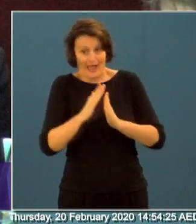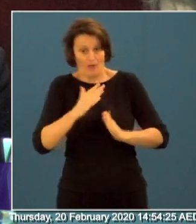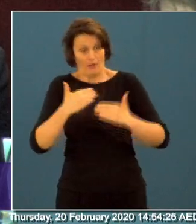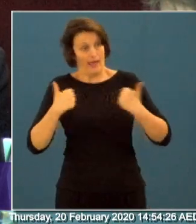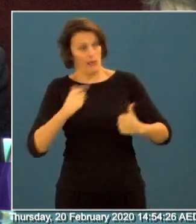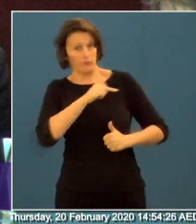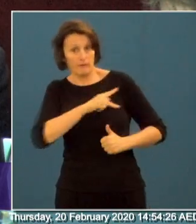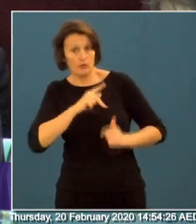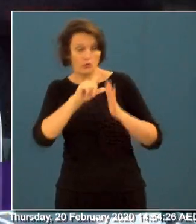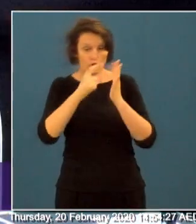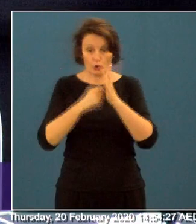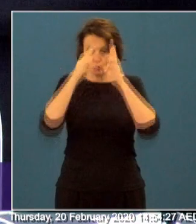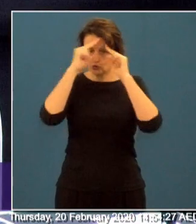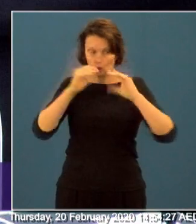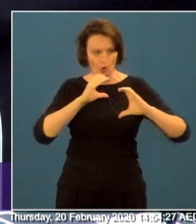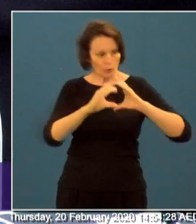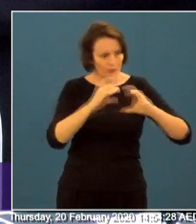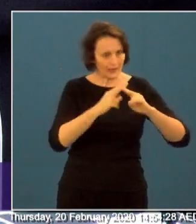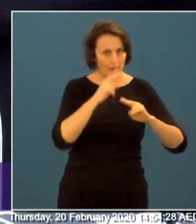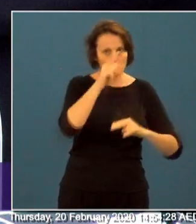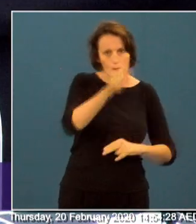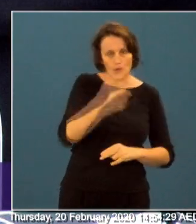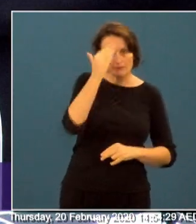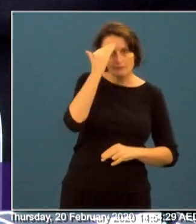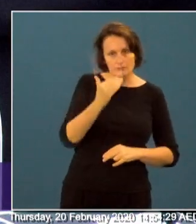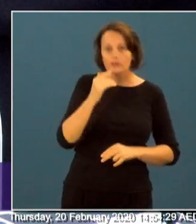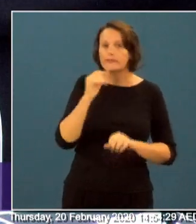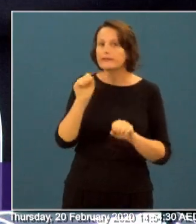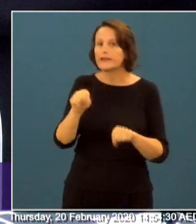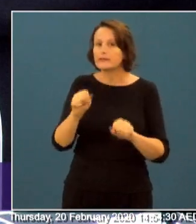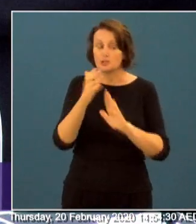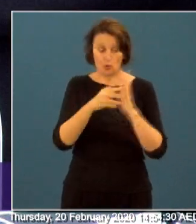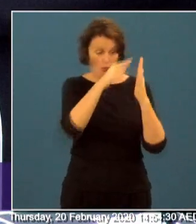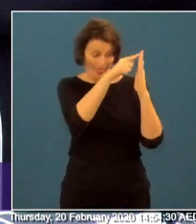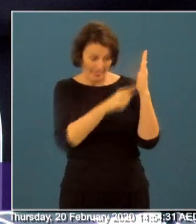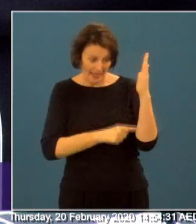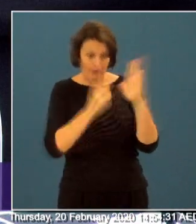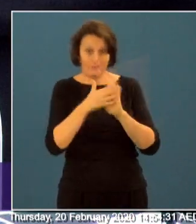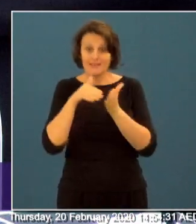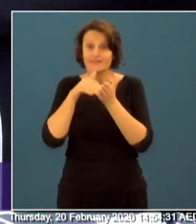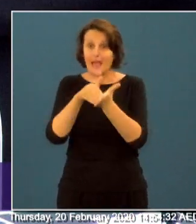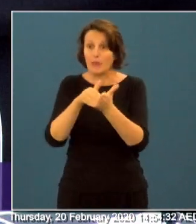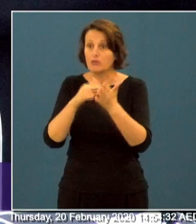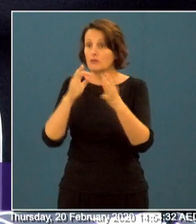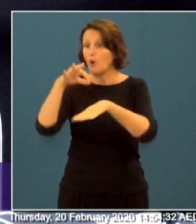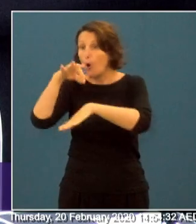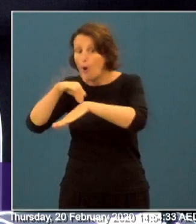Yes. And is that intended to guide health services and... That's correct.